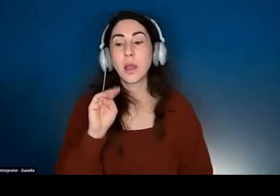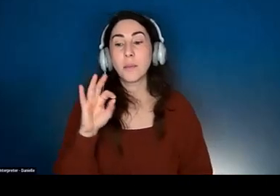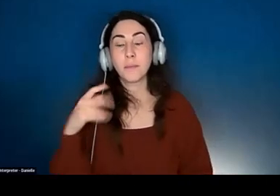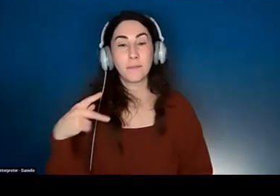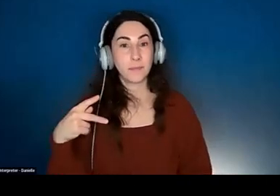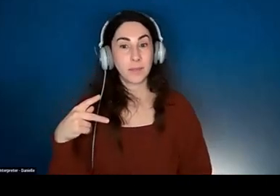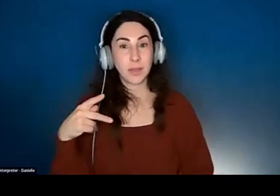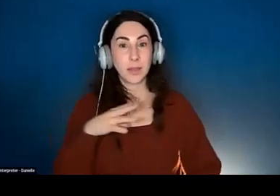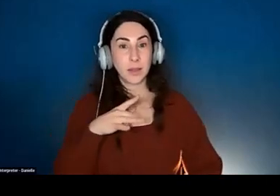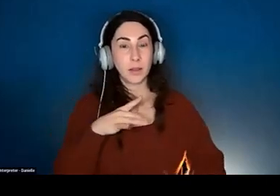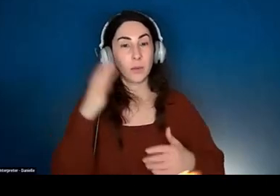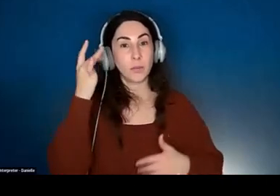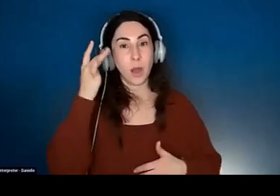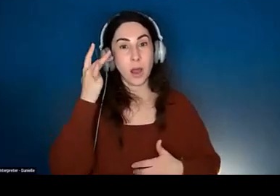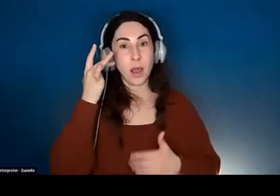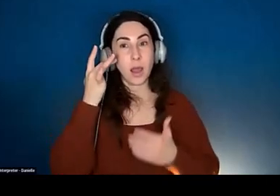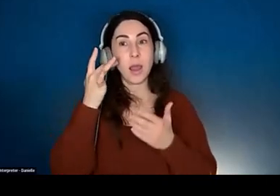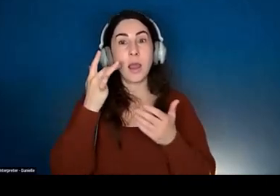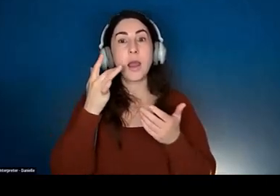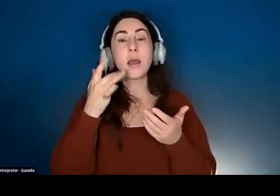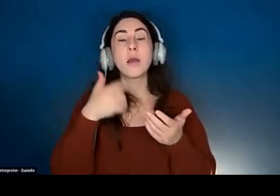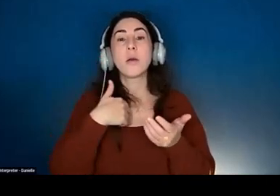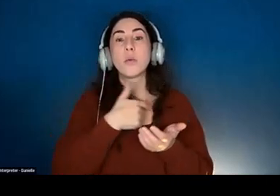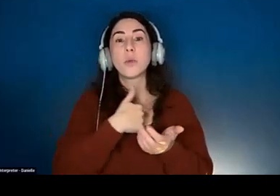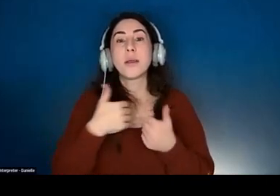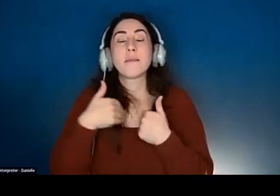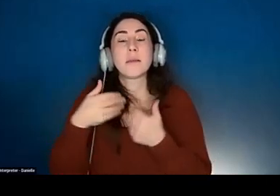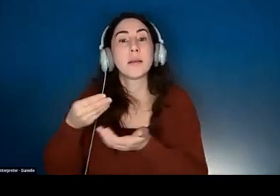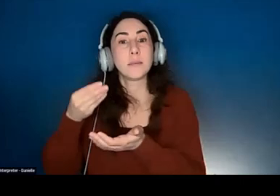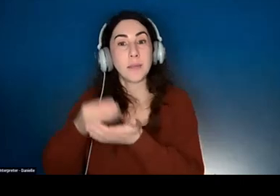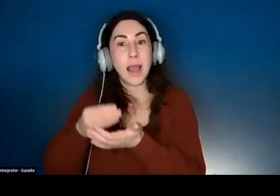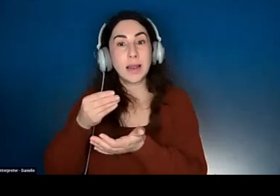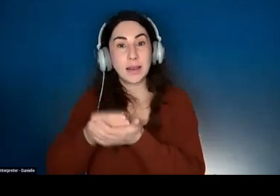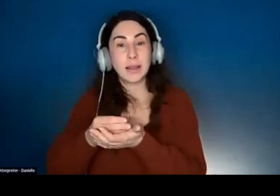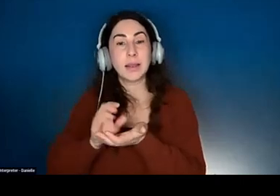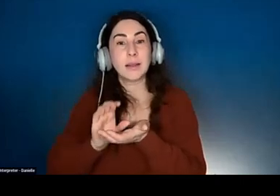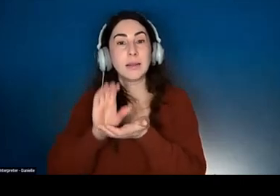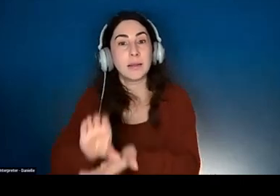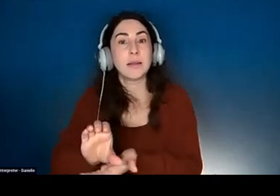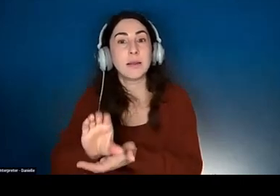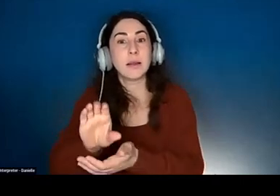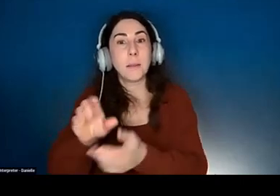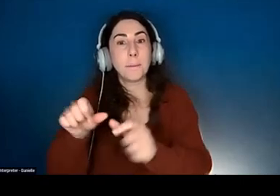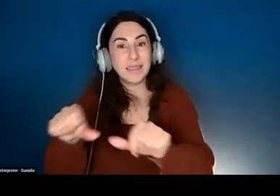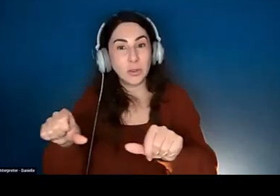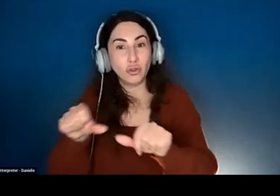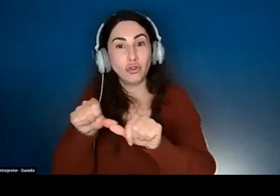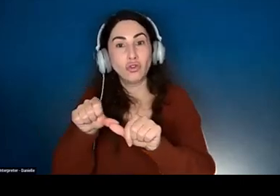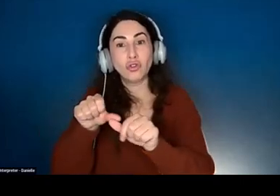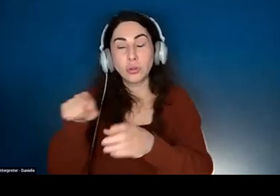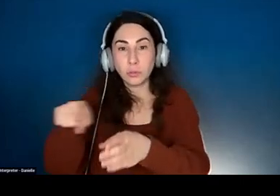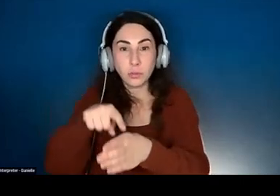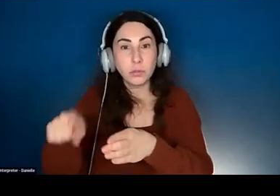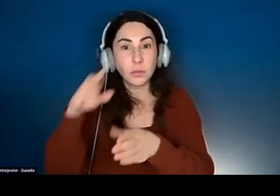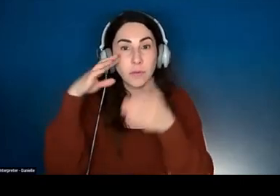through administrative funding positions solely dedicated to creating those relationships, building